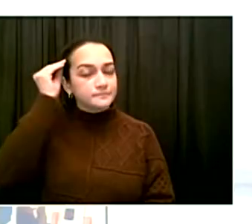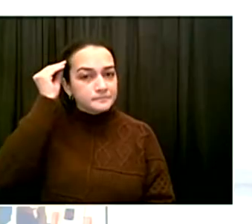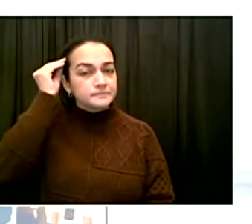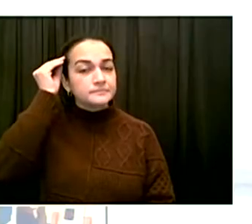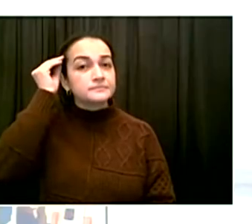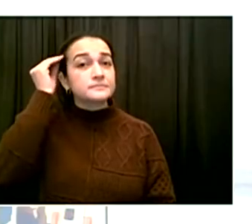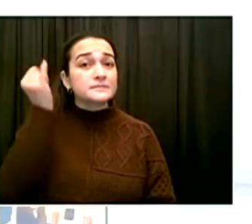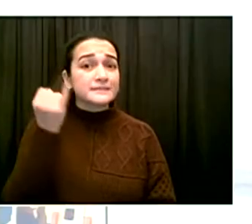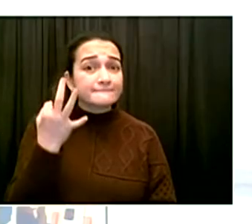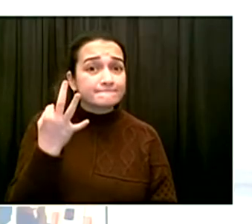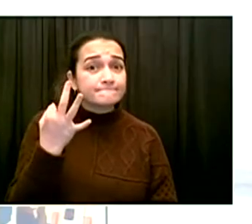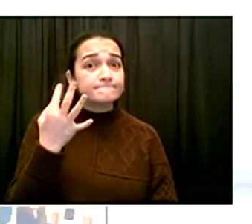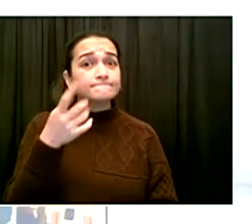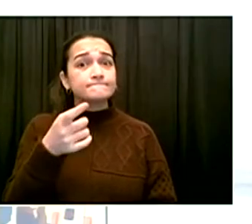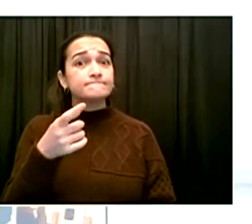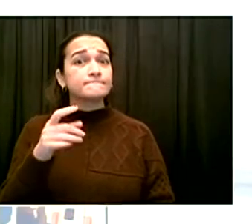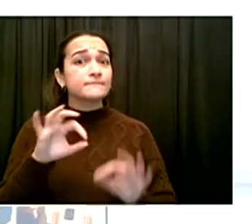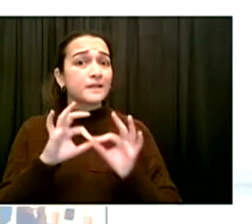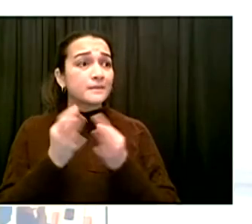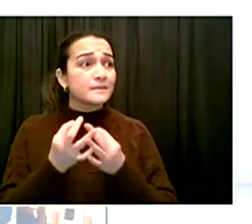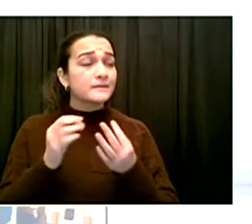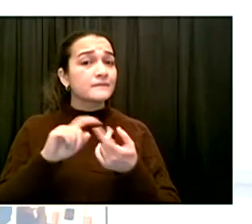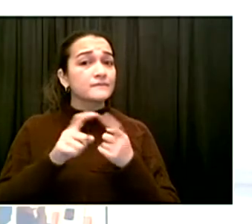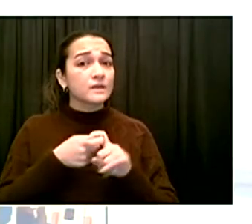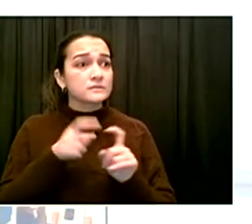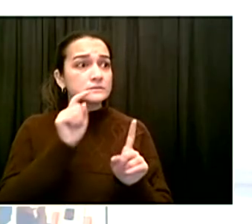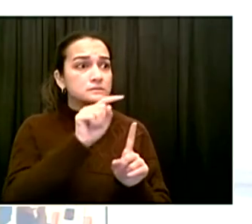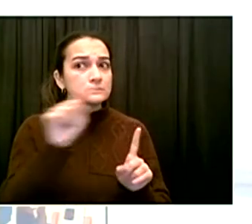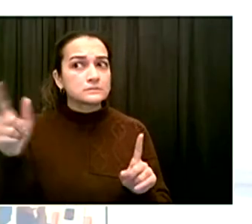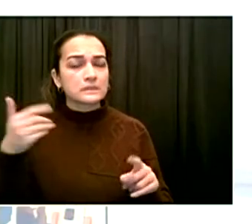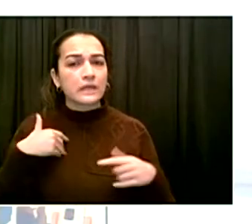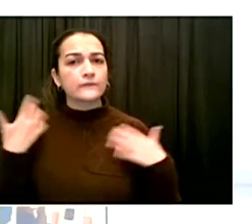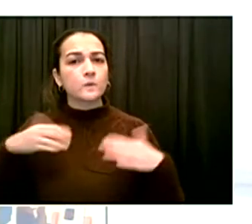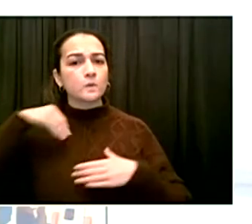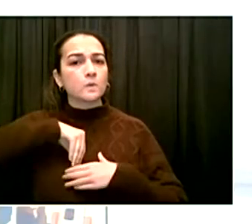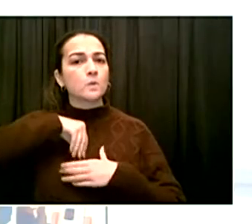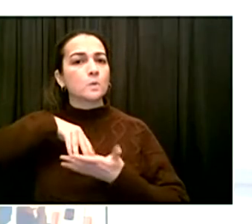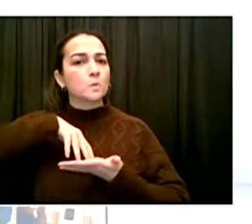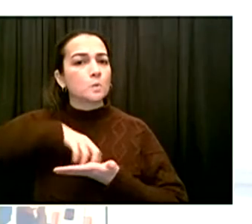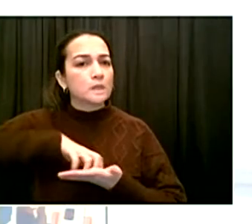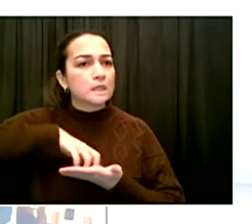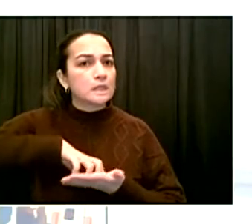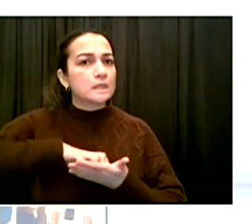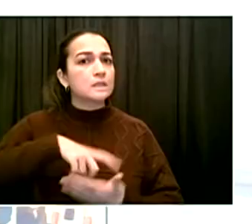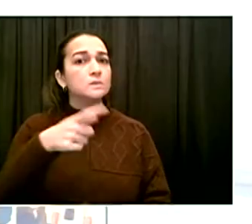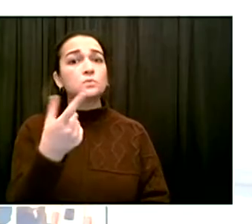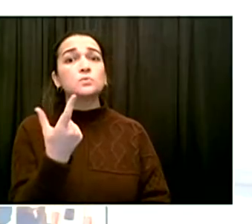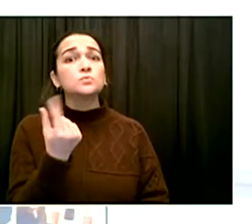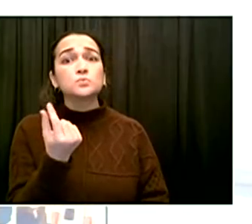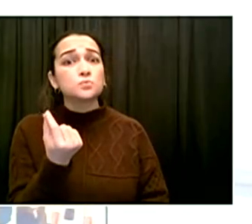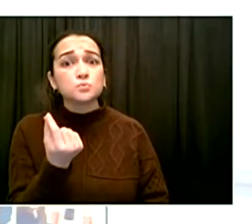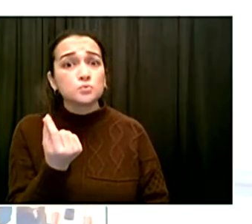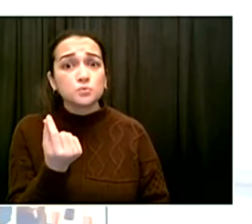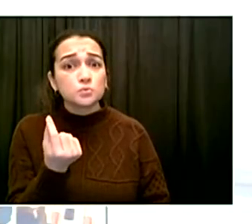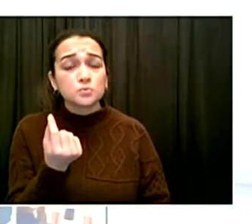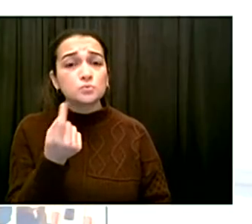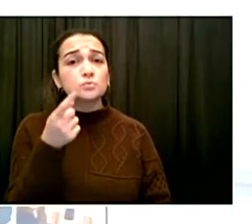MUST THINK ABOUT WHAT WE CAN DO TO PROTECT OUR FAMILY, FRIENDS, NEIGHBORS WHO ARE MOST VULNERABLE TO SERIOUS ILLNESS.